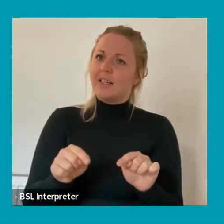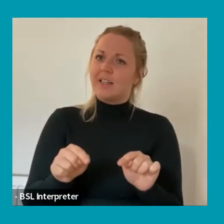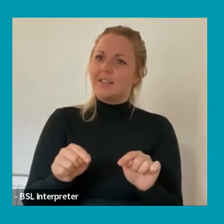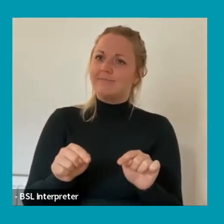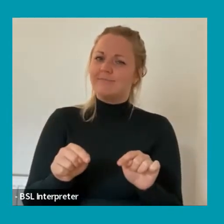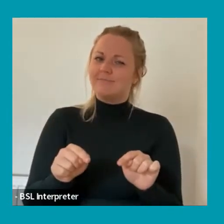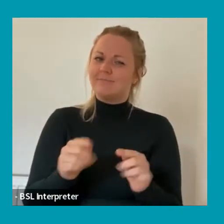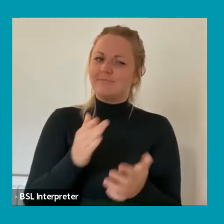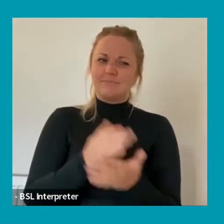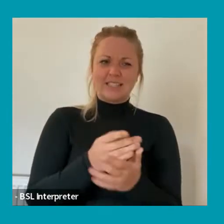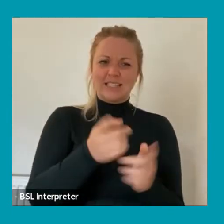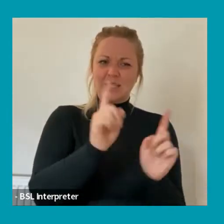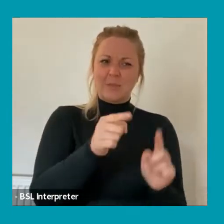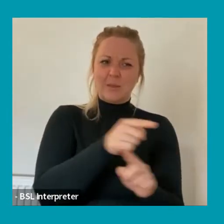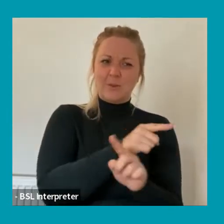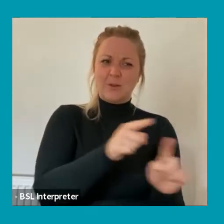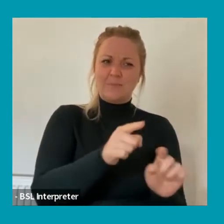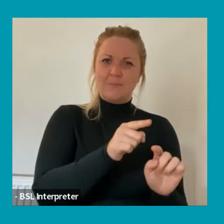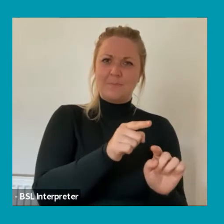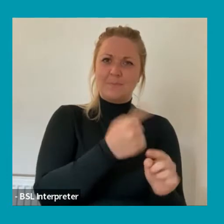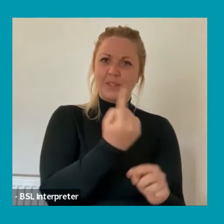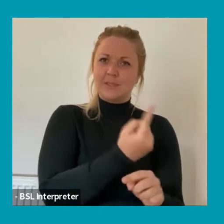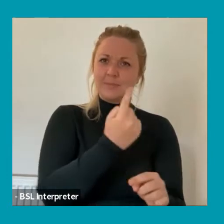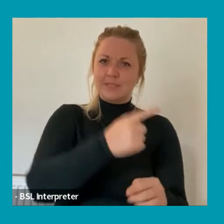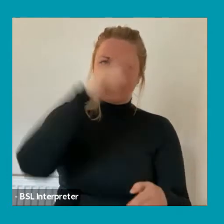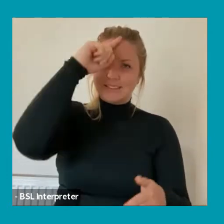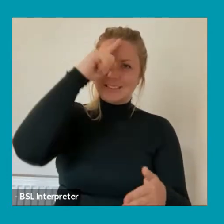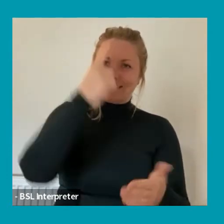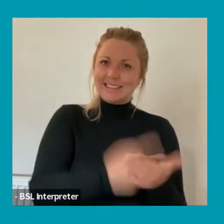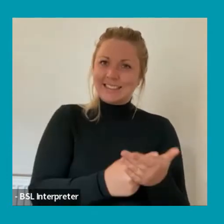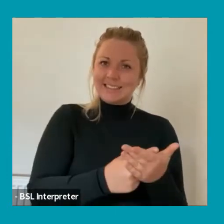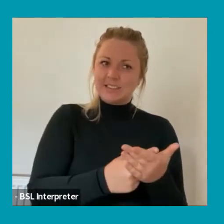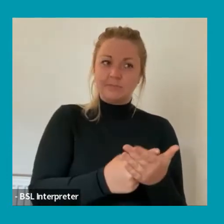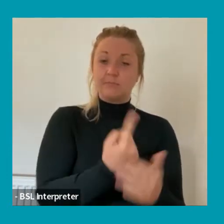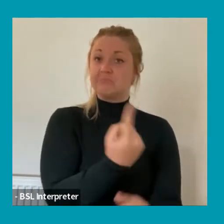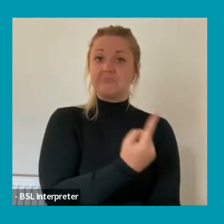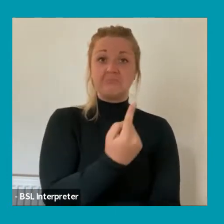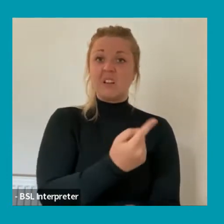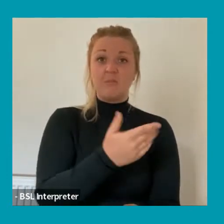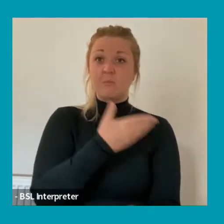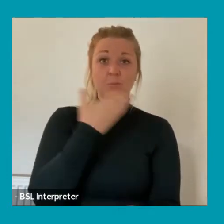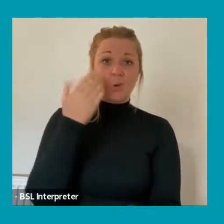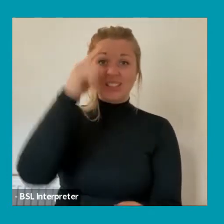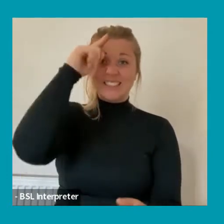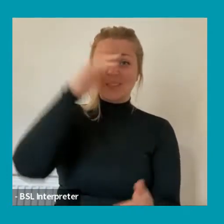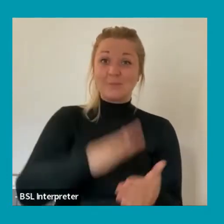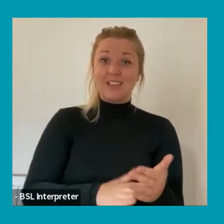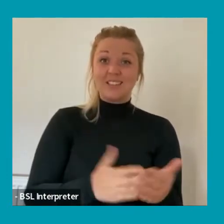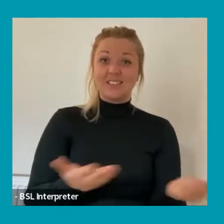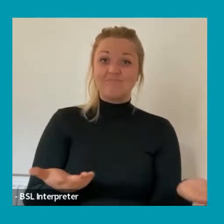decisions really had no lived experience of the issue that they were talking about.